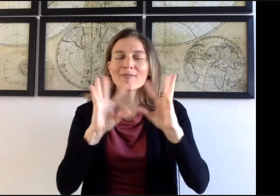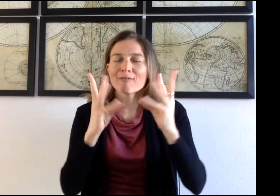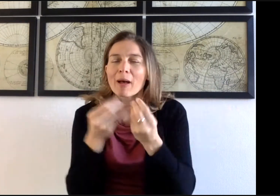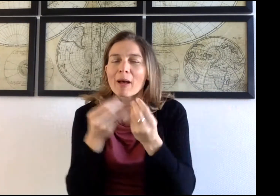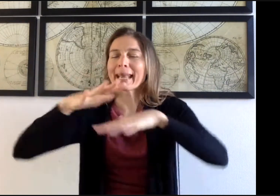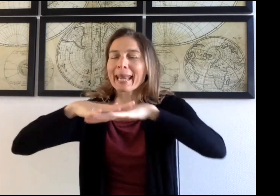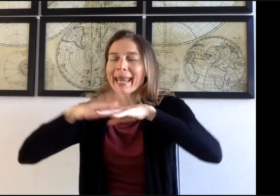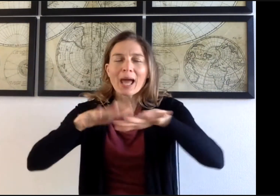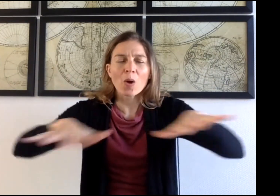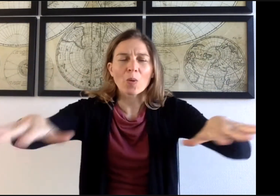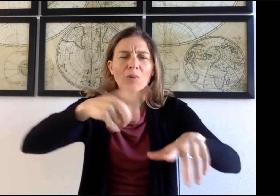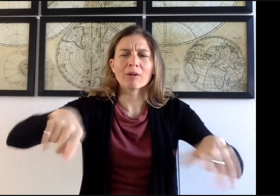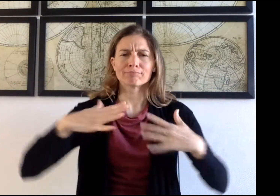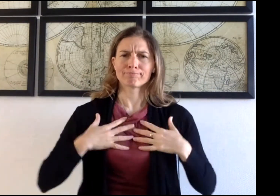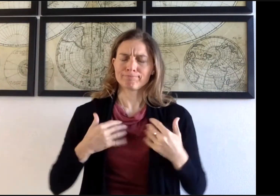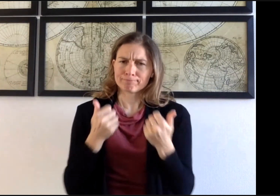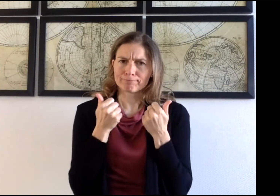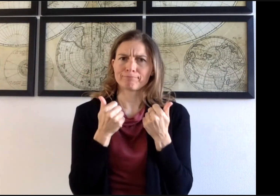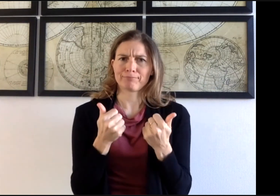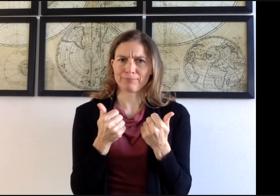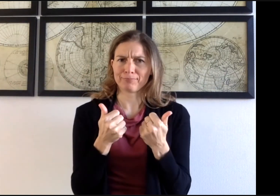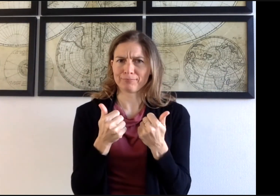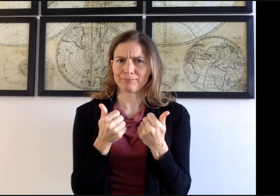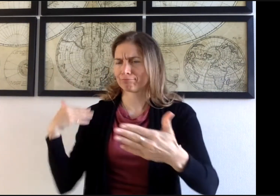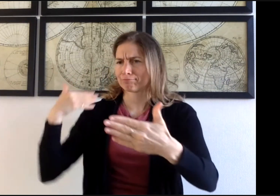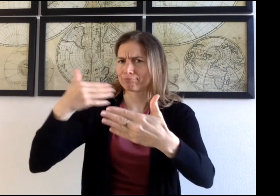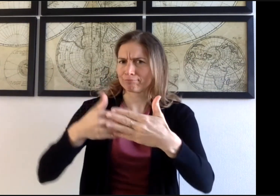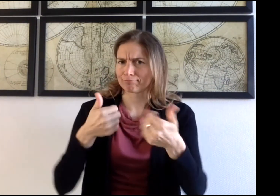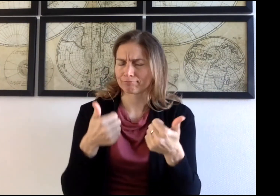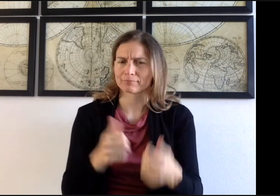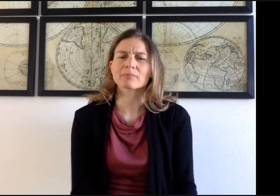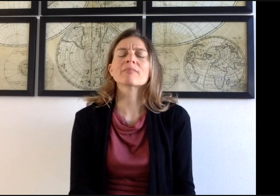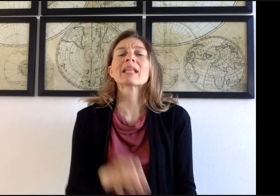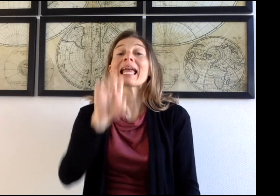You can see on the website of the European Disability Forum